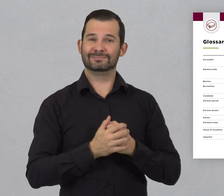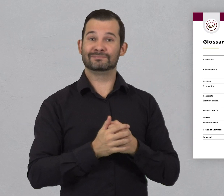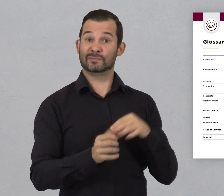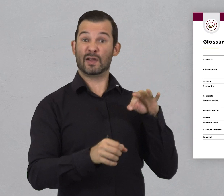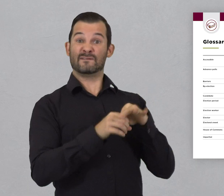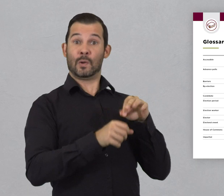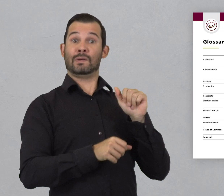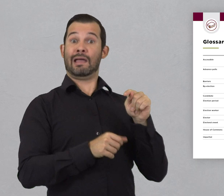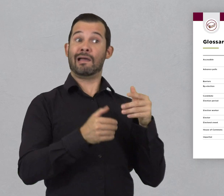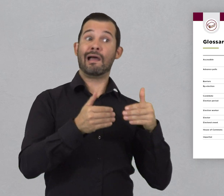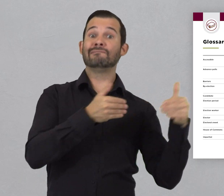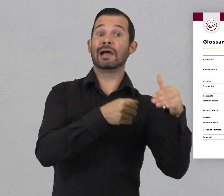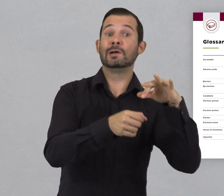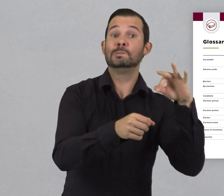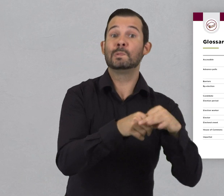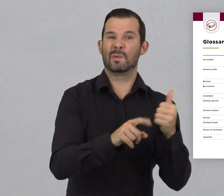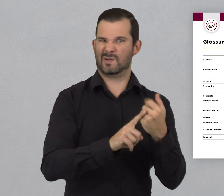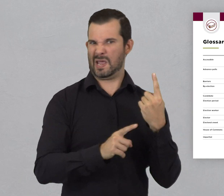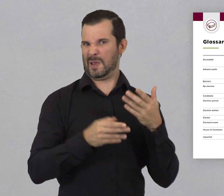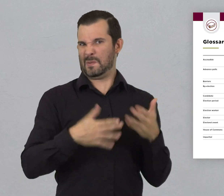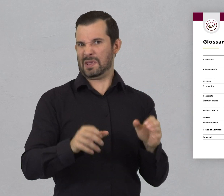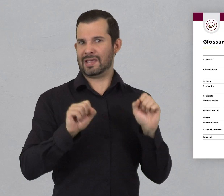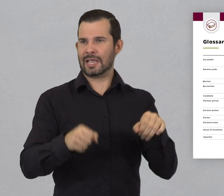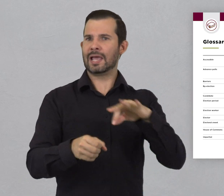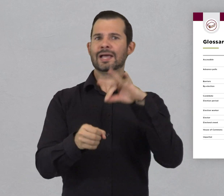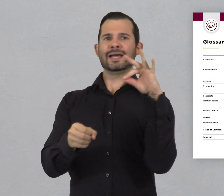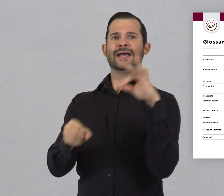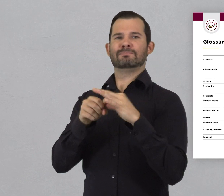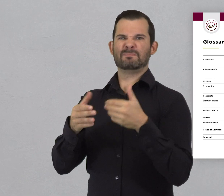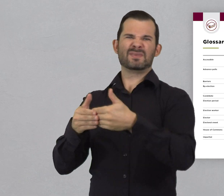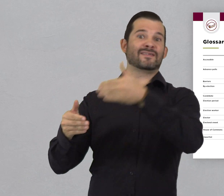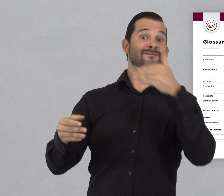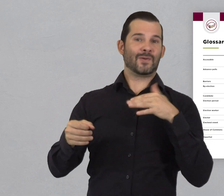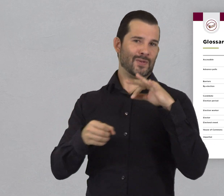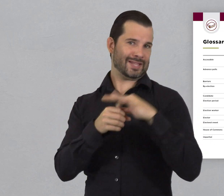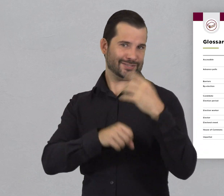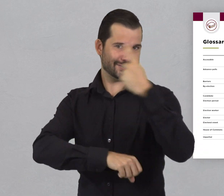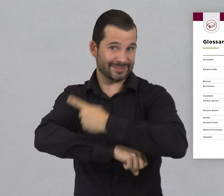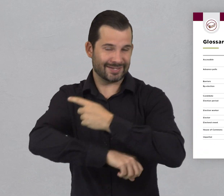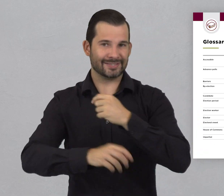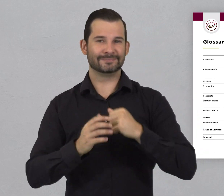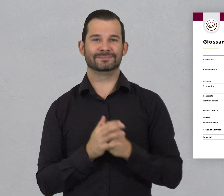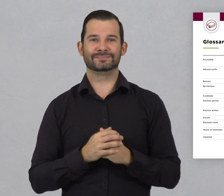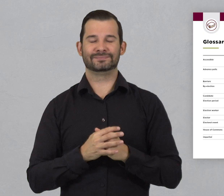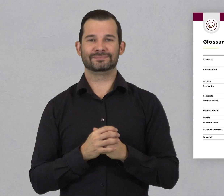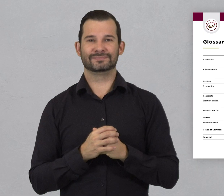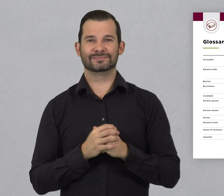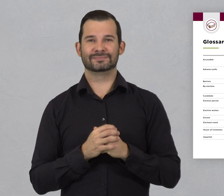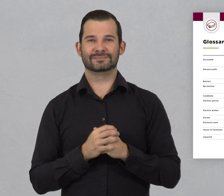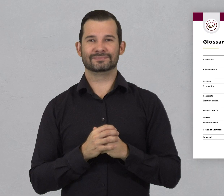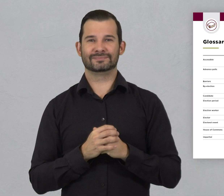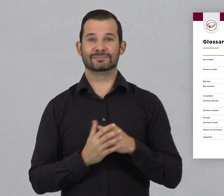day). Voting at an advance poll is one way that electors can vote before election day.